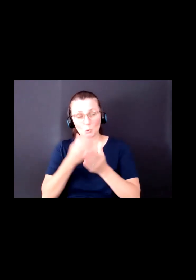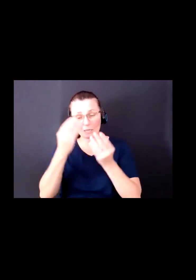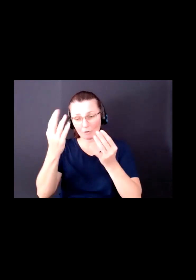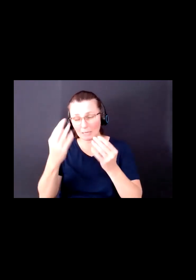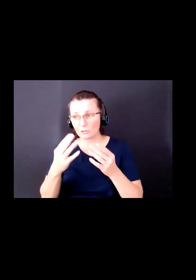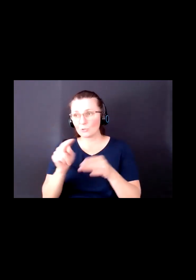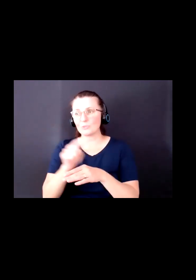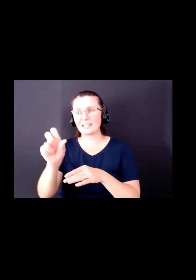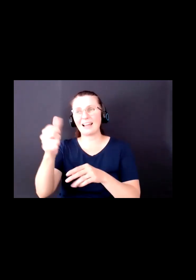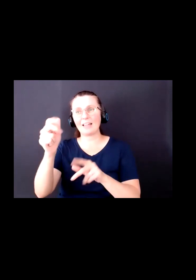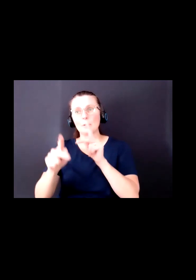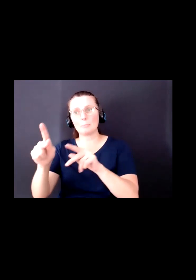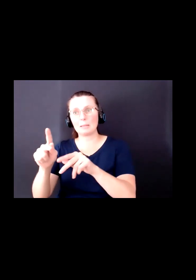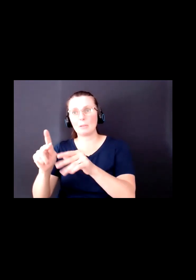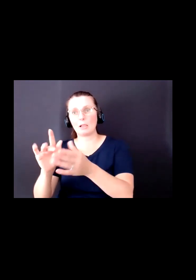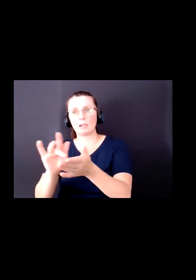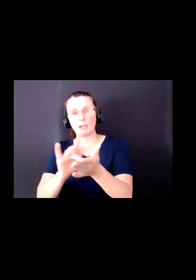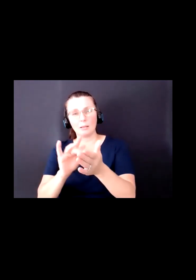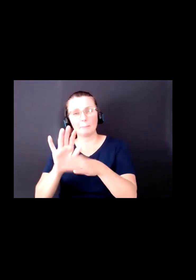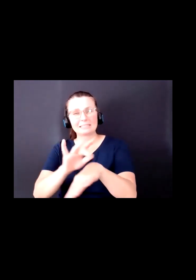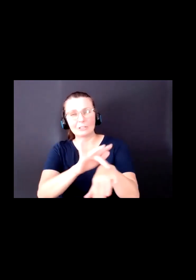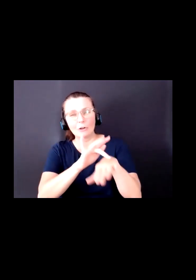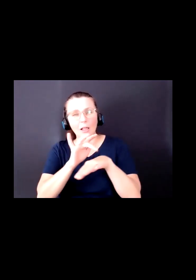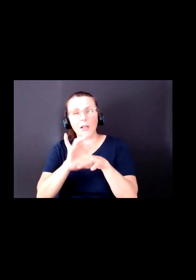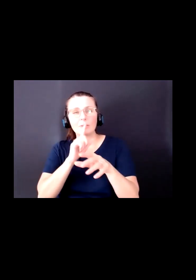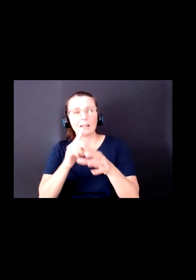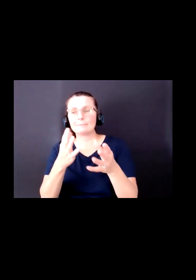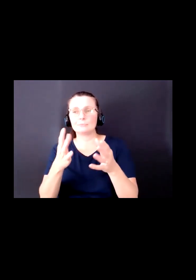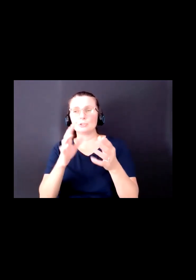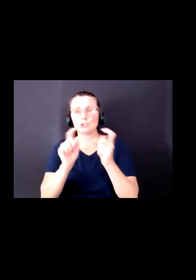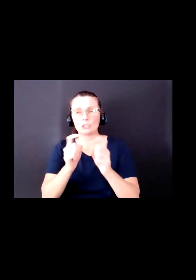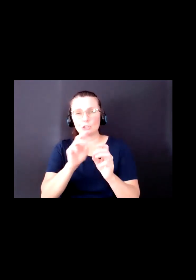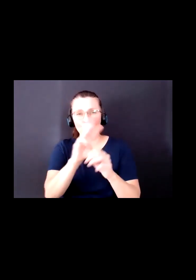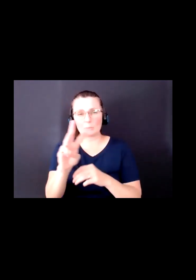material. Using -- changing your website. You are always going